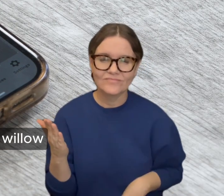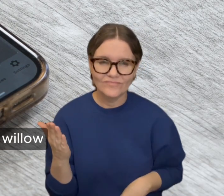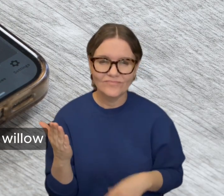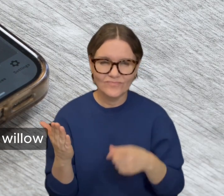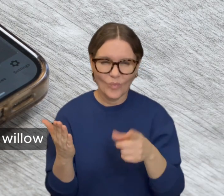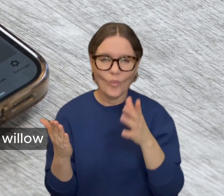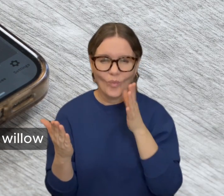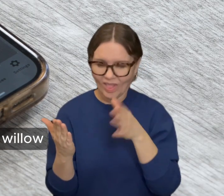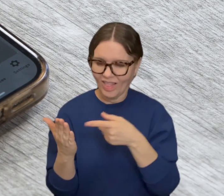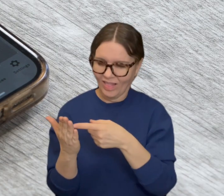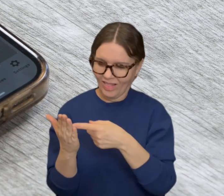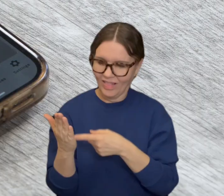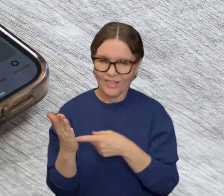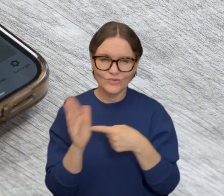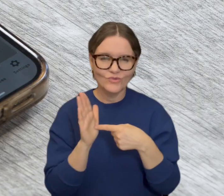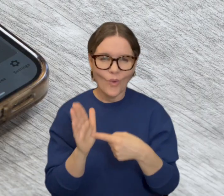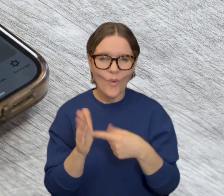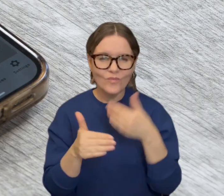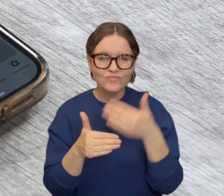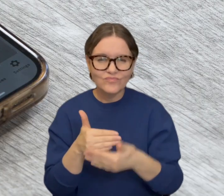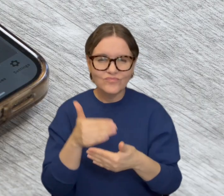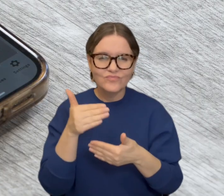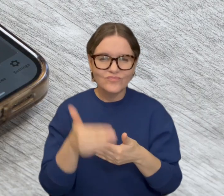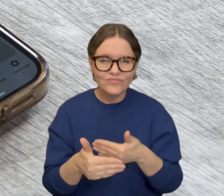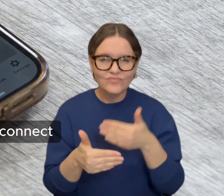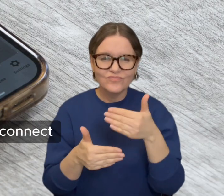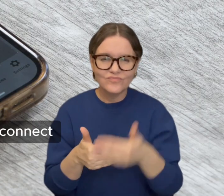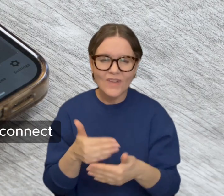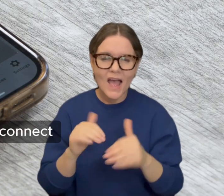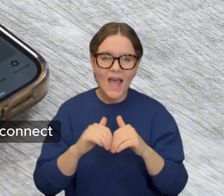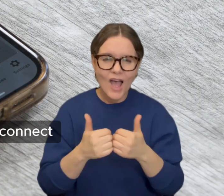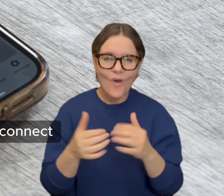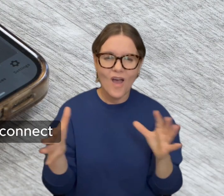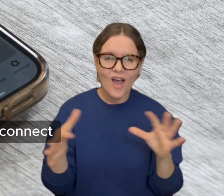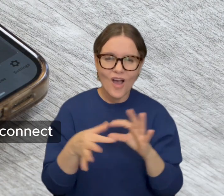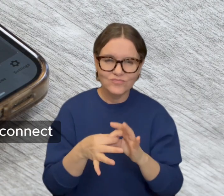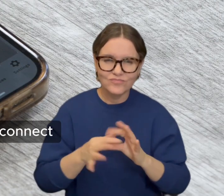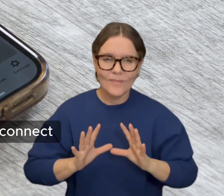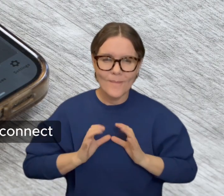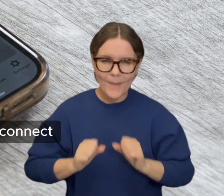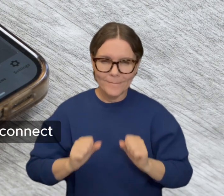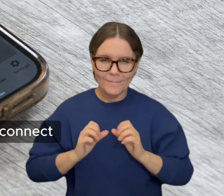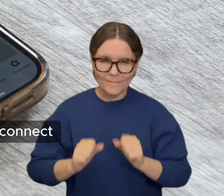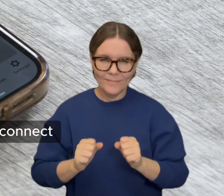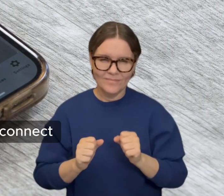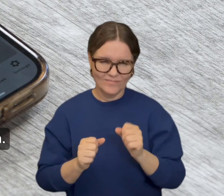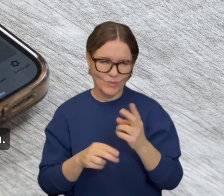to control your Willow Go with the app it will walk you through how to connect the pump to the